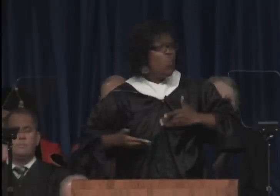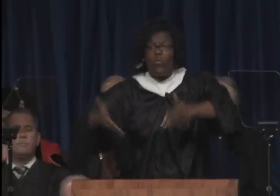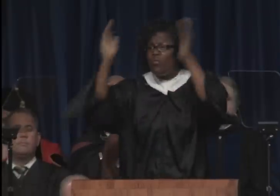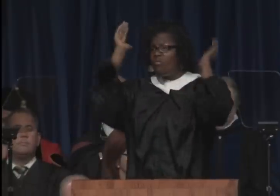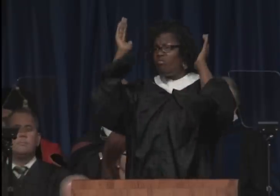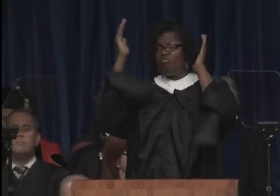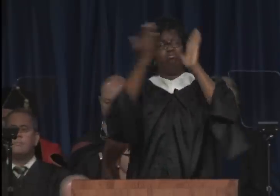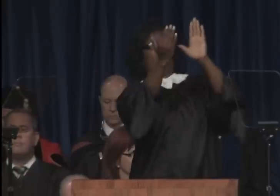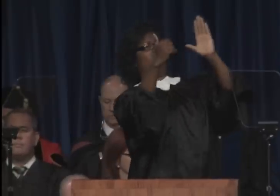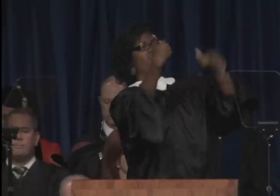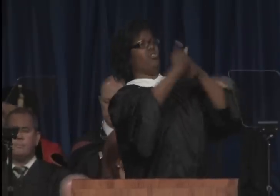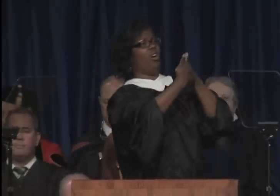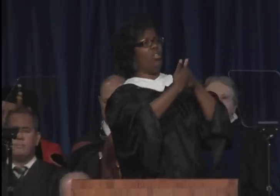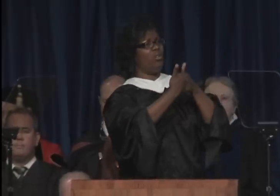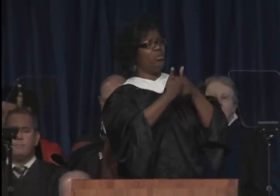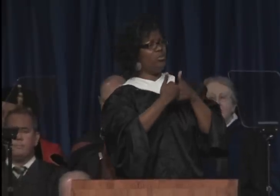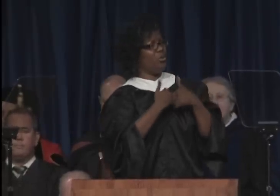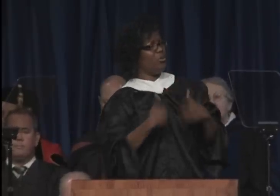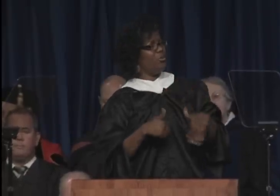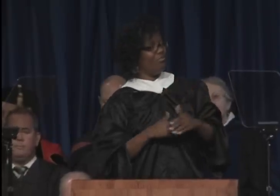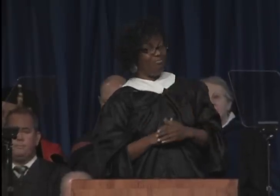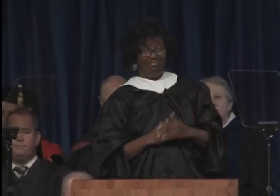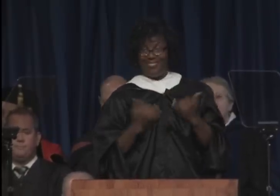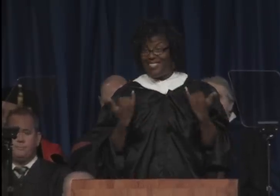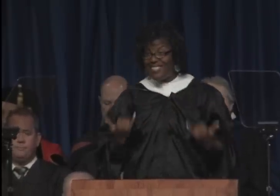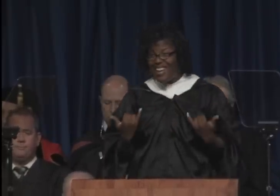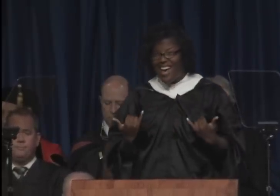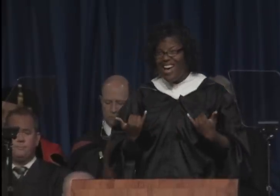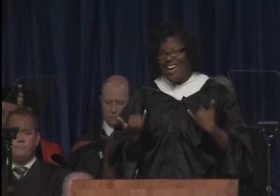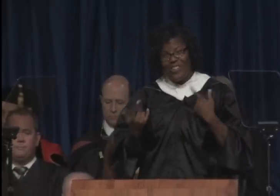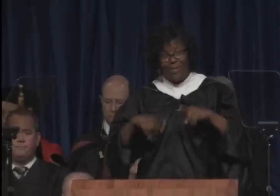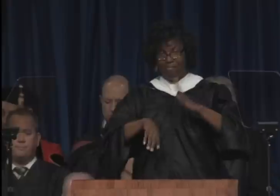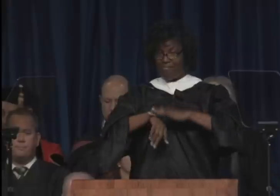When I first entered the graduate program, I was extremely overwhelmed with challenges.